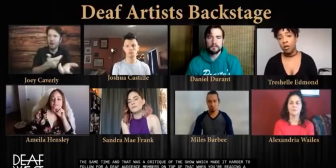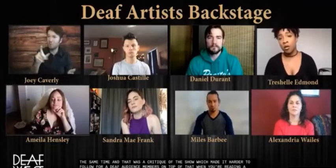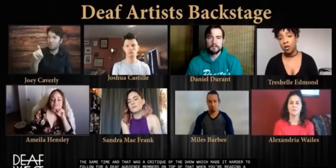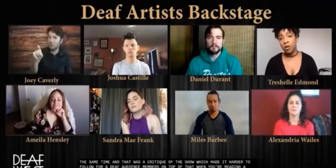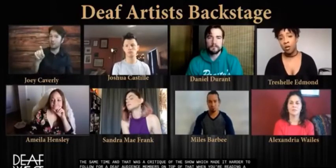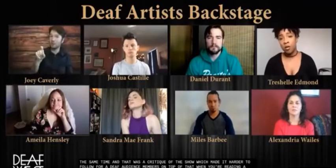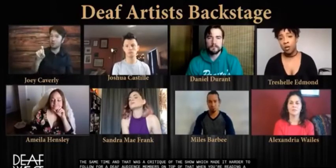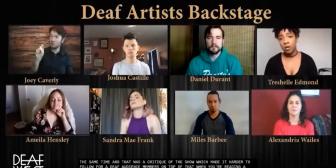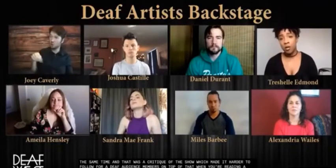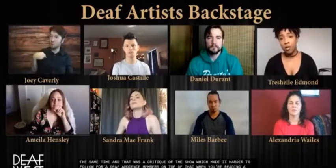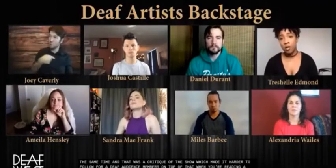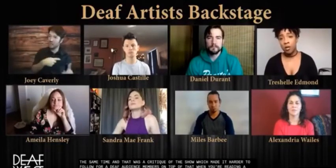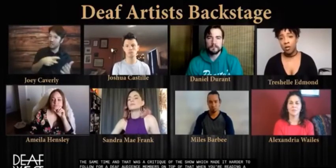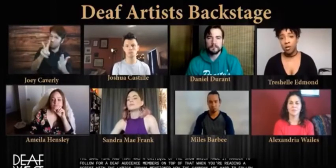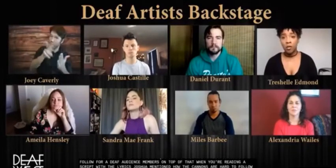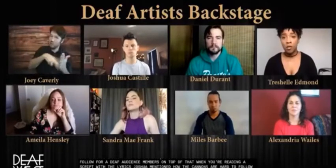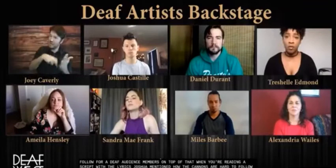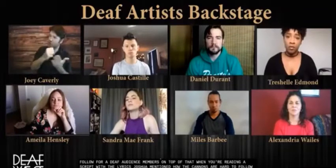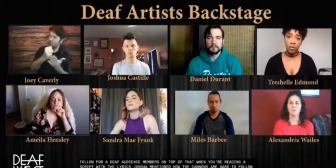Saying that she had a hard time following.